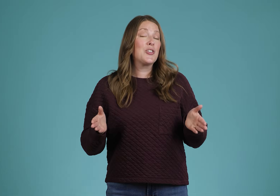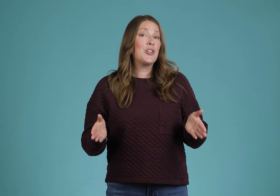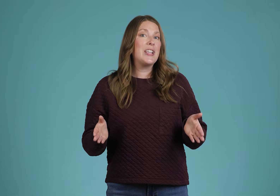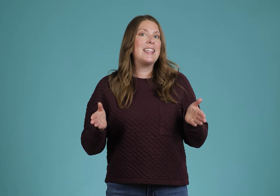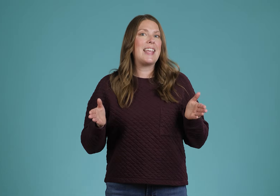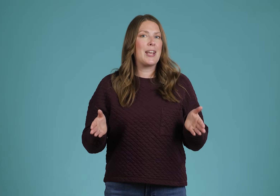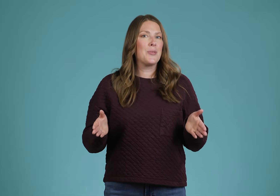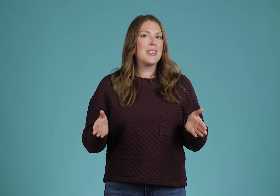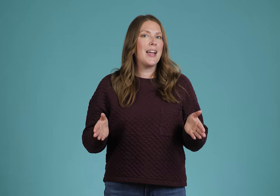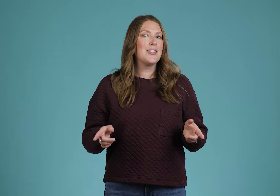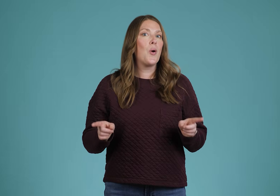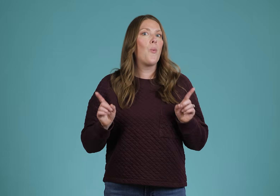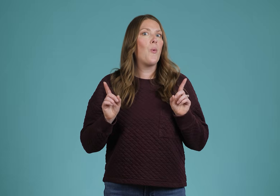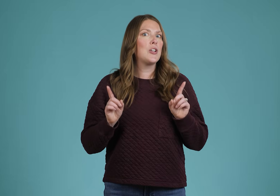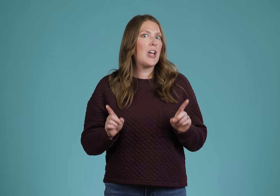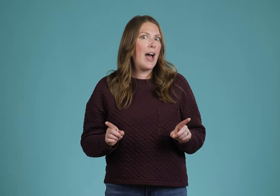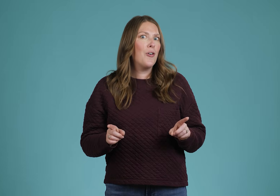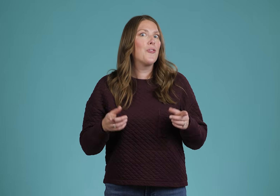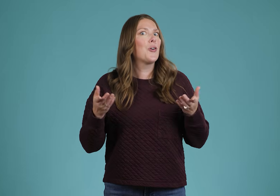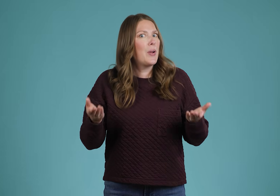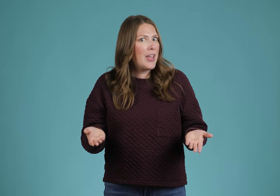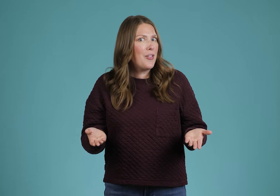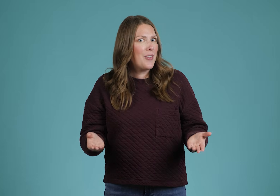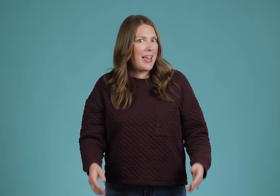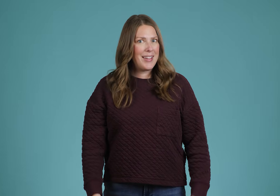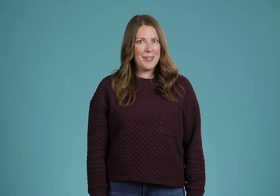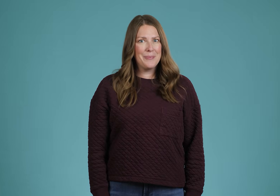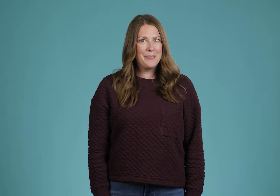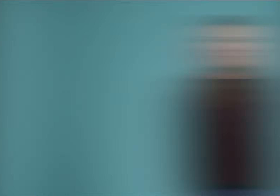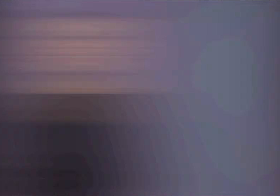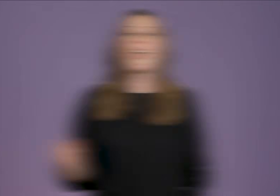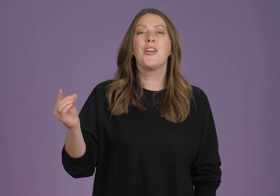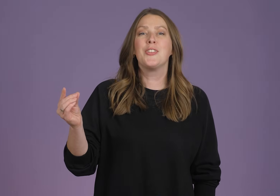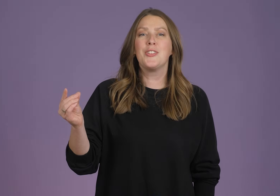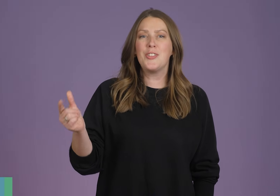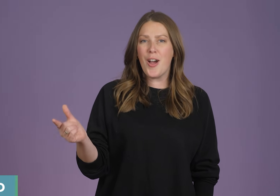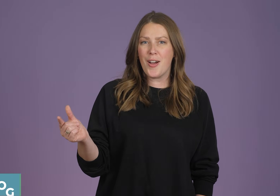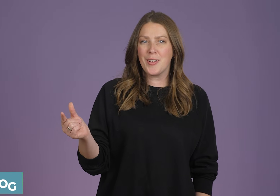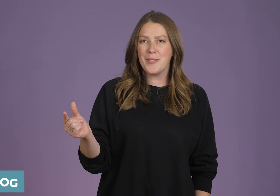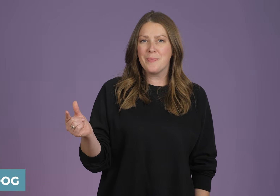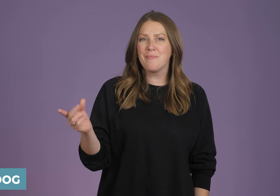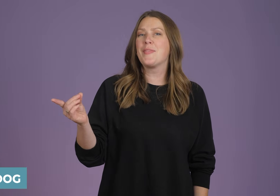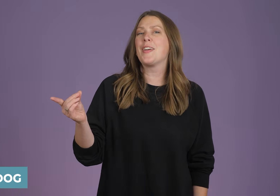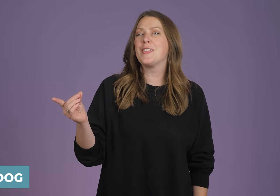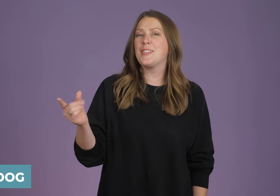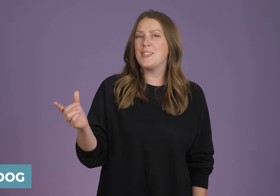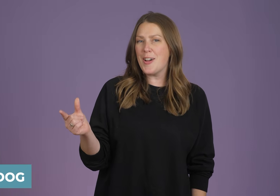you're learning these animal signs, watch out for what they look like.